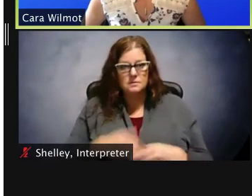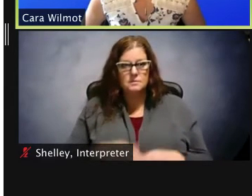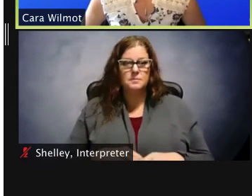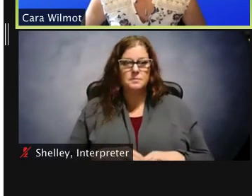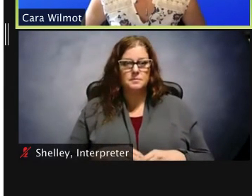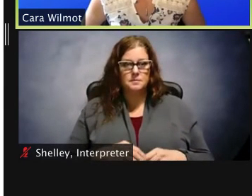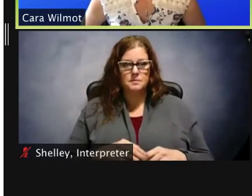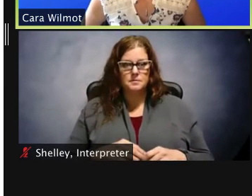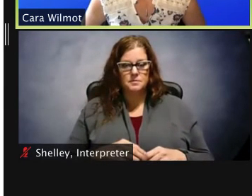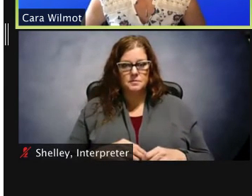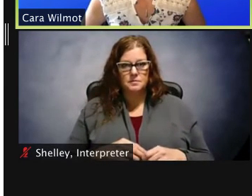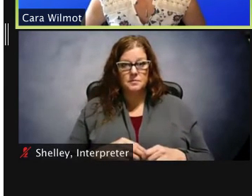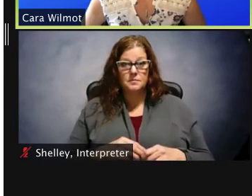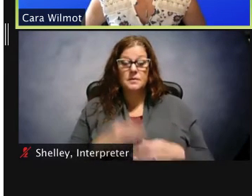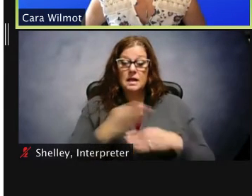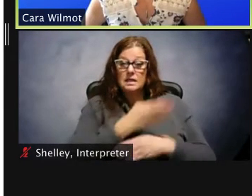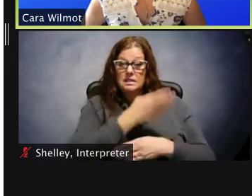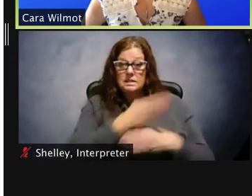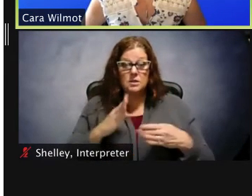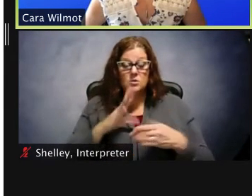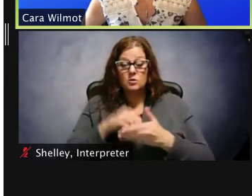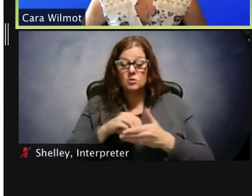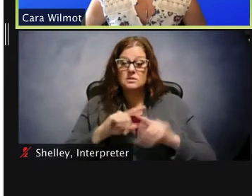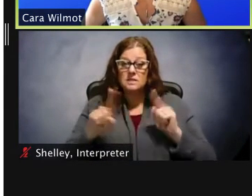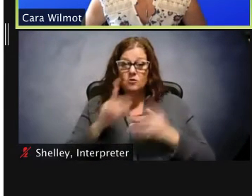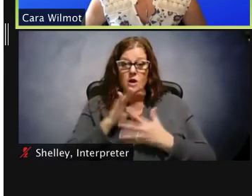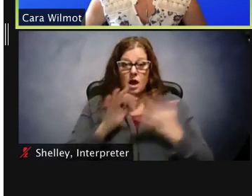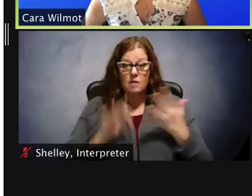The continuum includes the different options where students can receive this service.